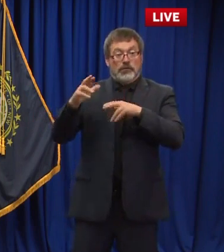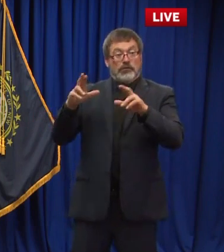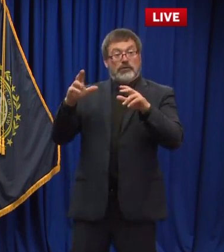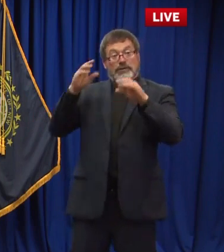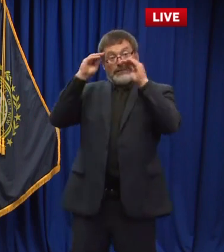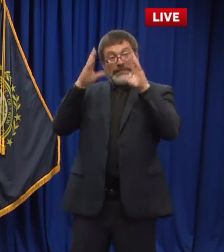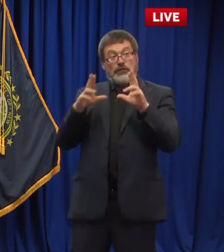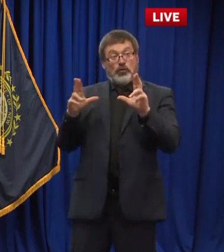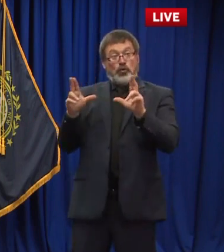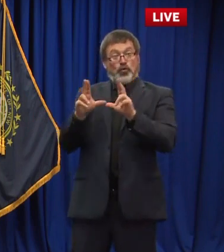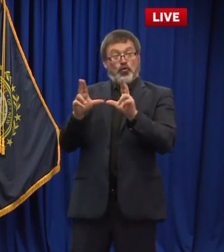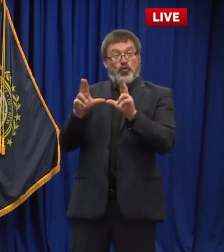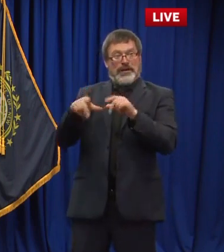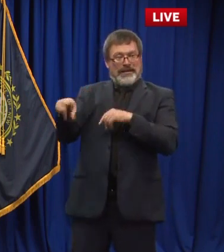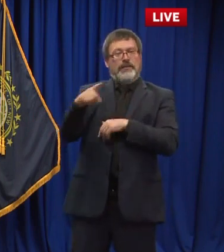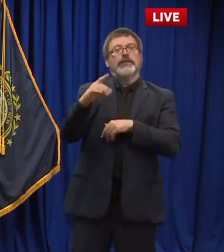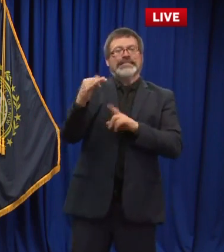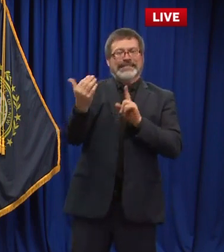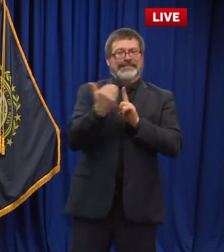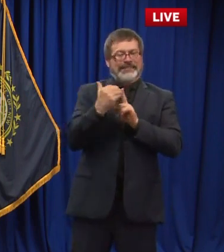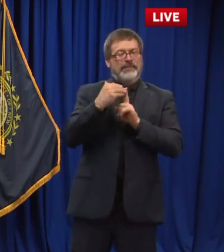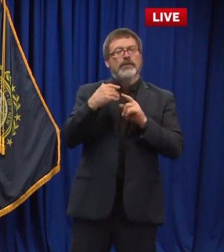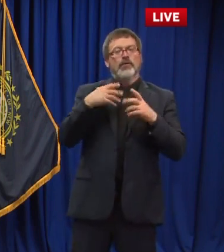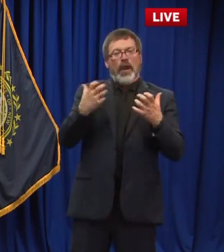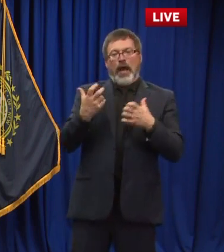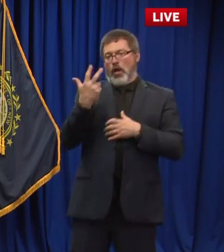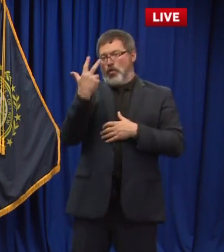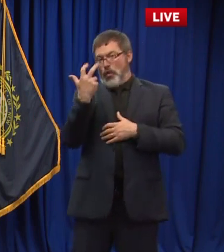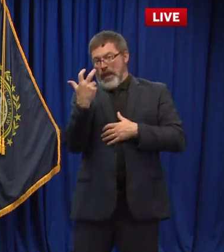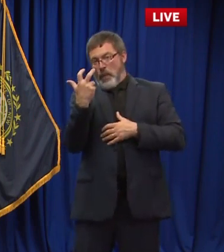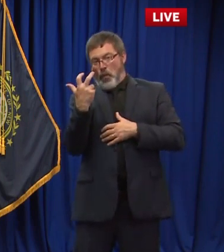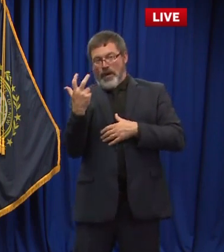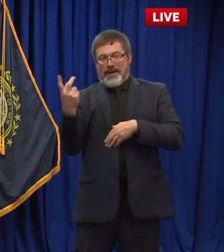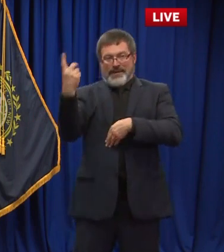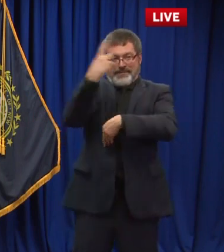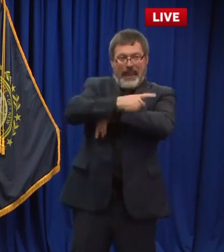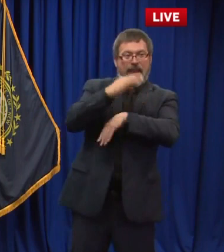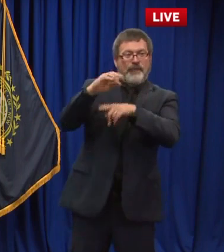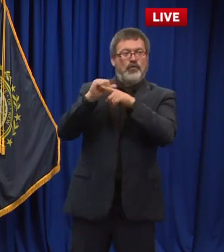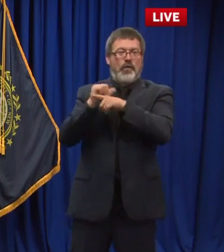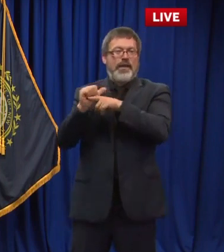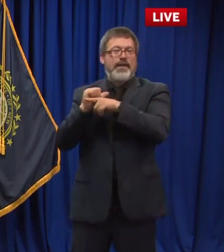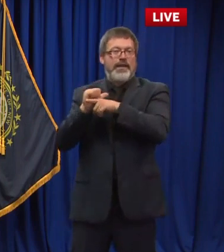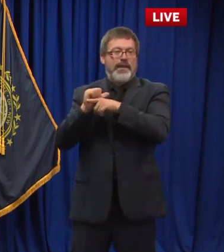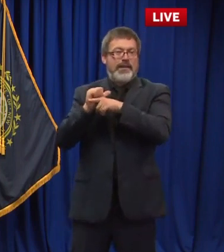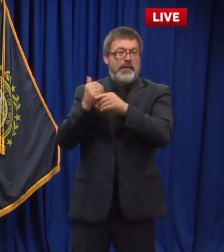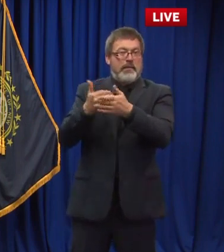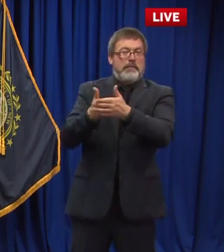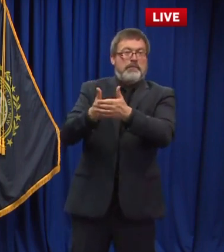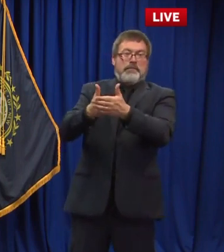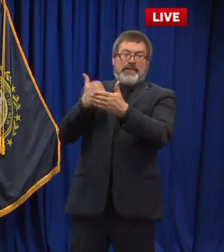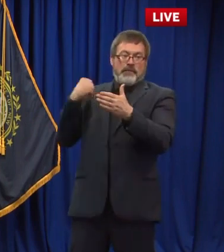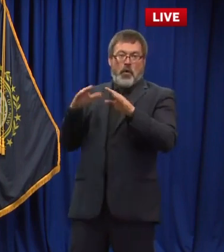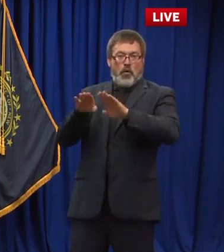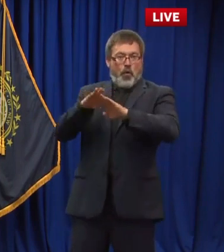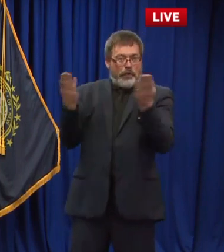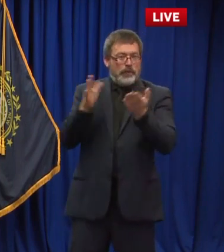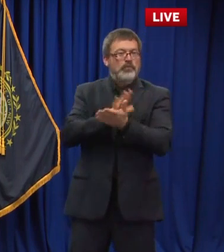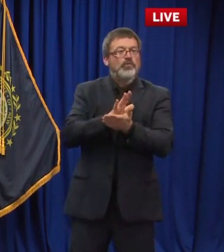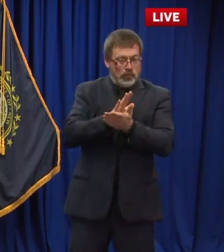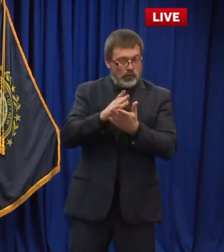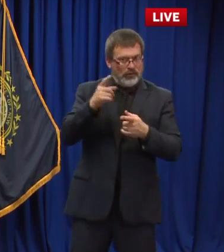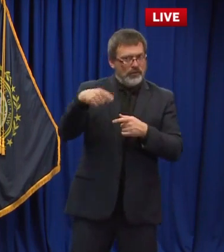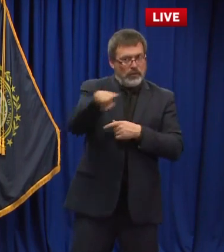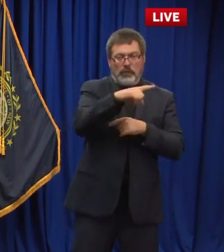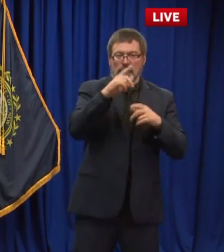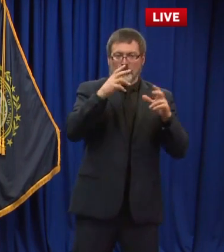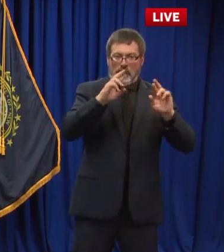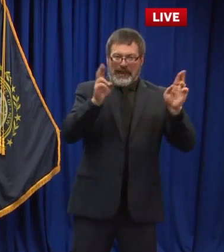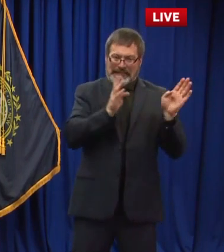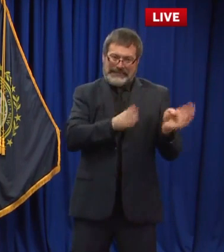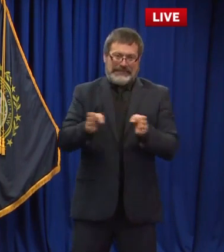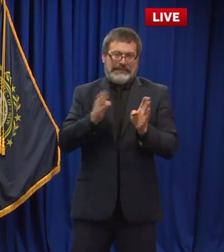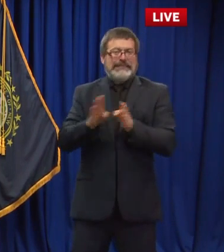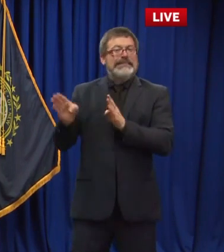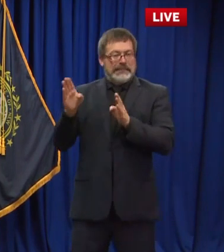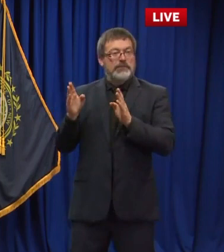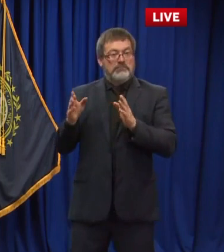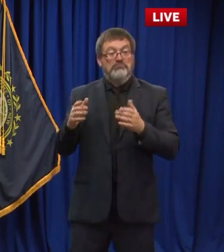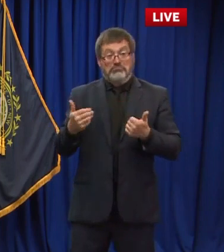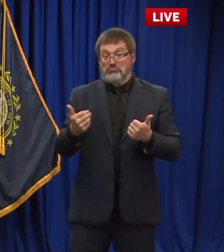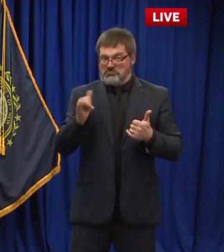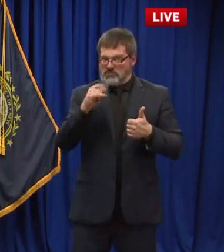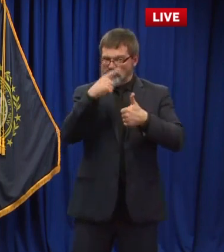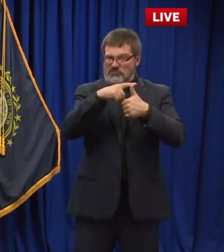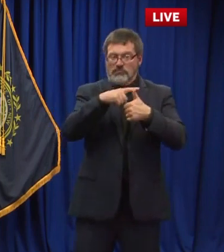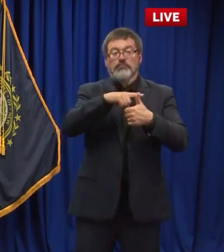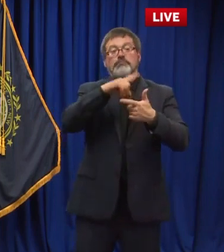HAVE ASKED FOR THREE MORE PROFESSIONAL DEVELOPMENT DAYS ON THE FRONT END OF THE SCHOOL YEAR AND WE WILL ABSOLUTELY PROVIDE THAT FLEXIBILITY TO WORK WITH ADMINISTRATORS FIGURE OUT THEIR